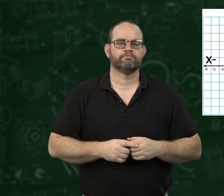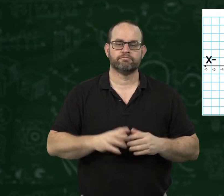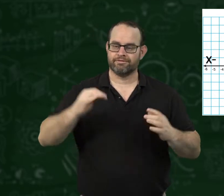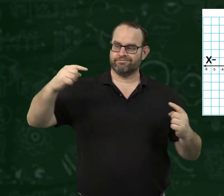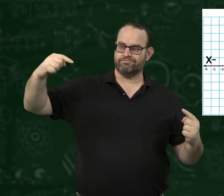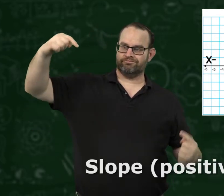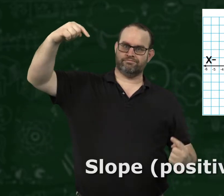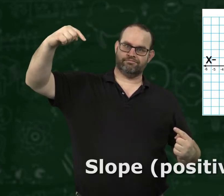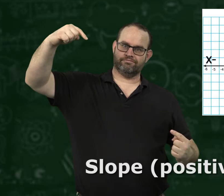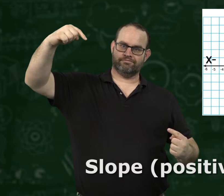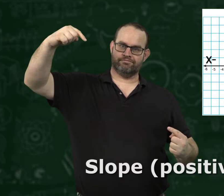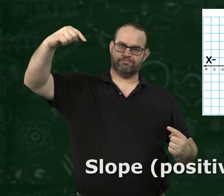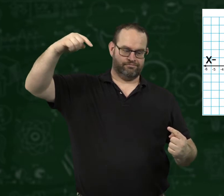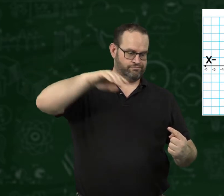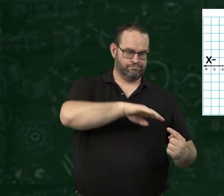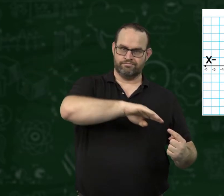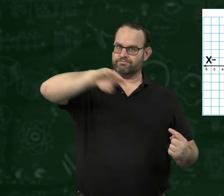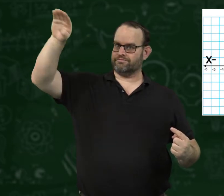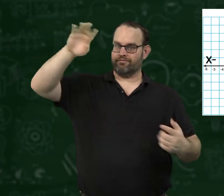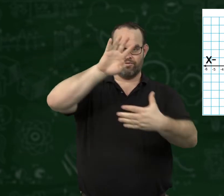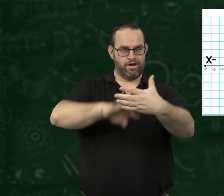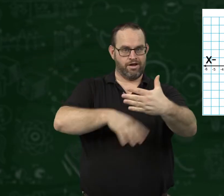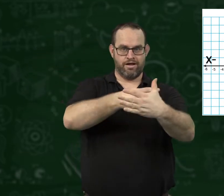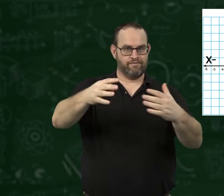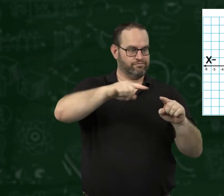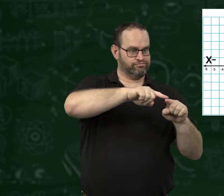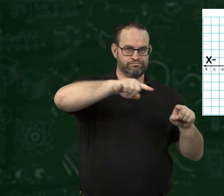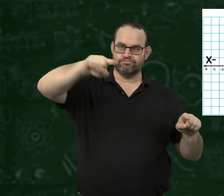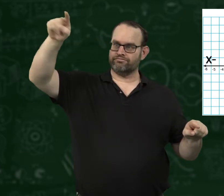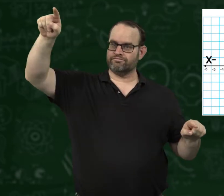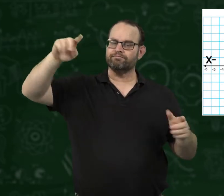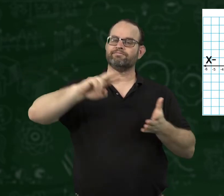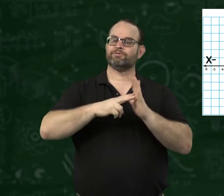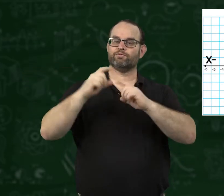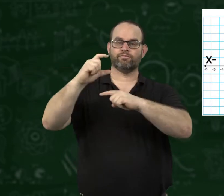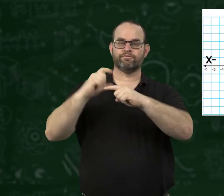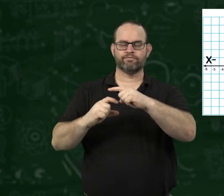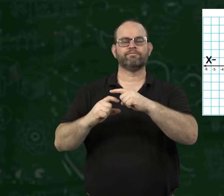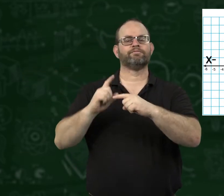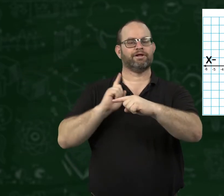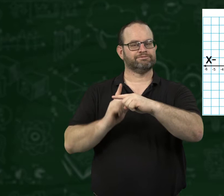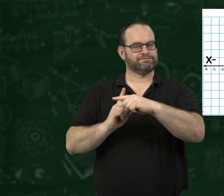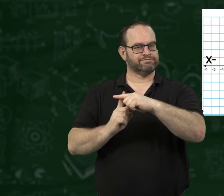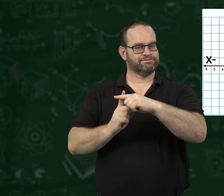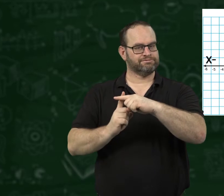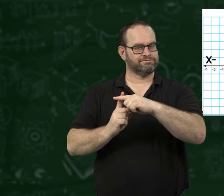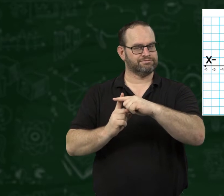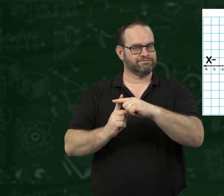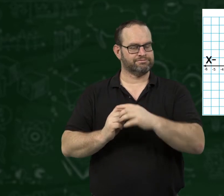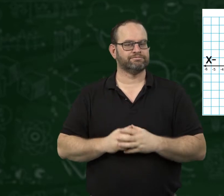This line a positive slope.